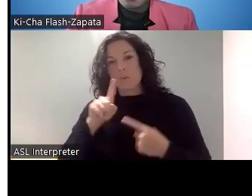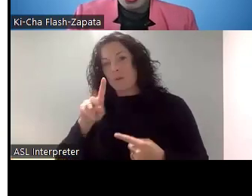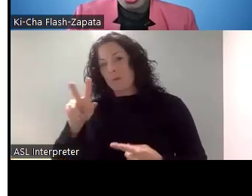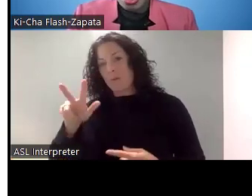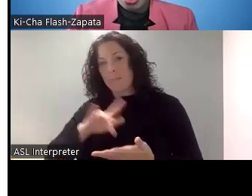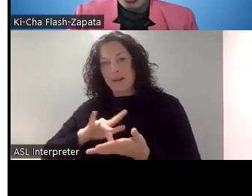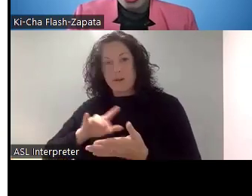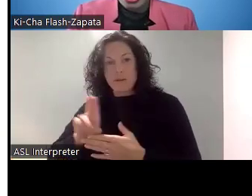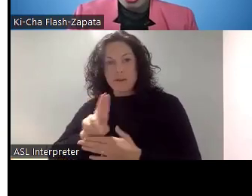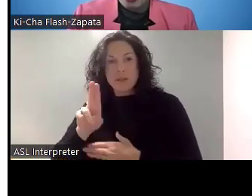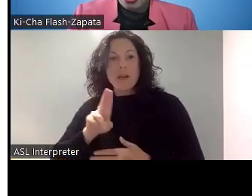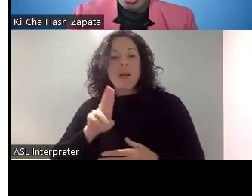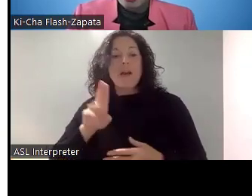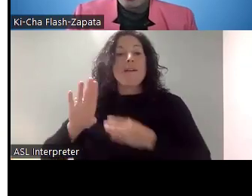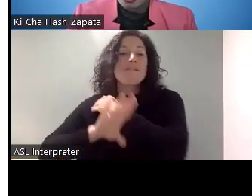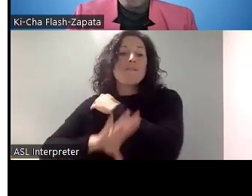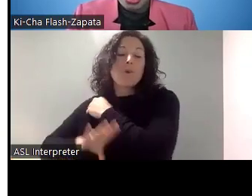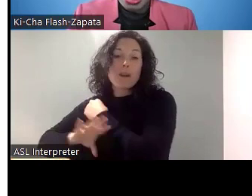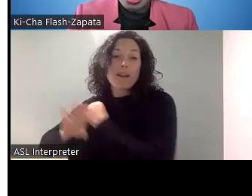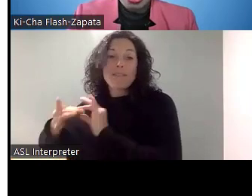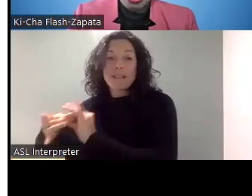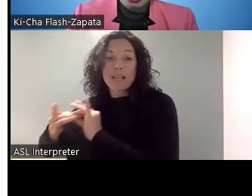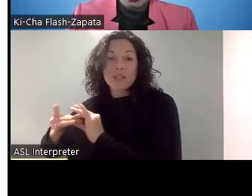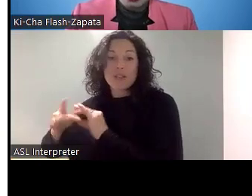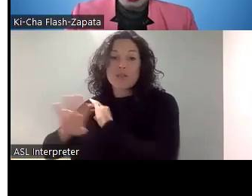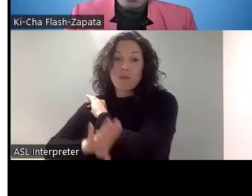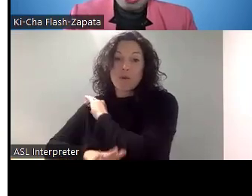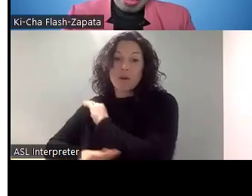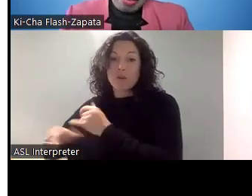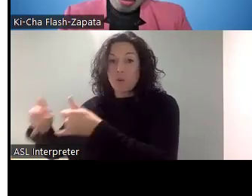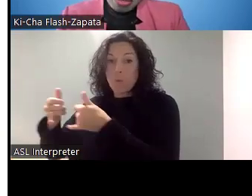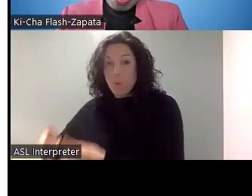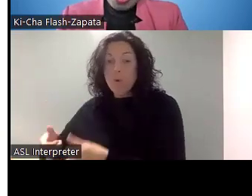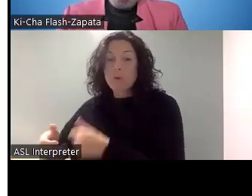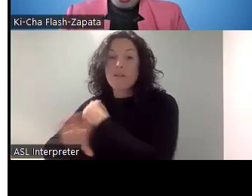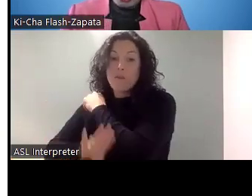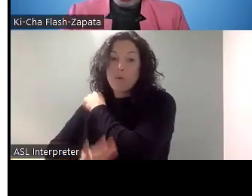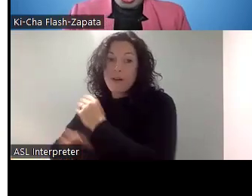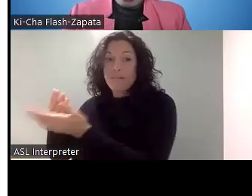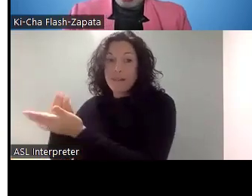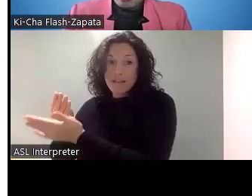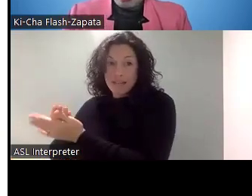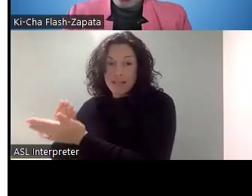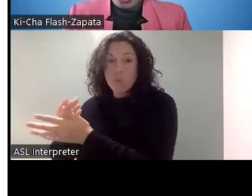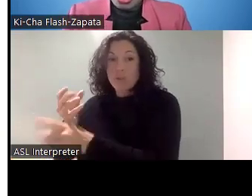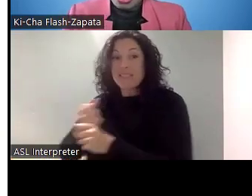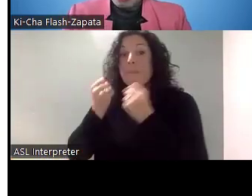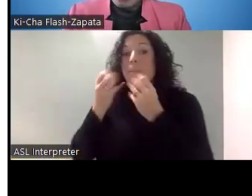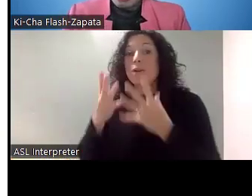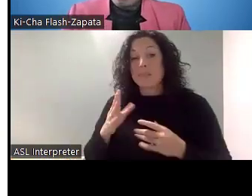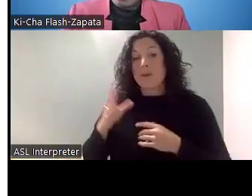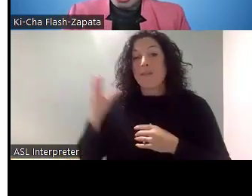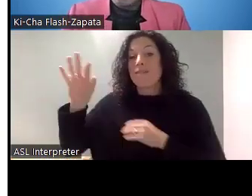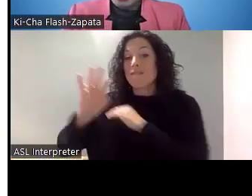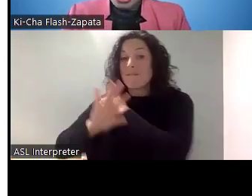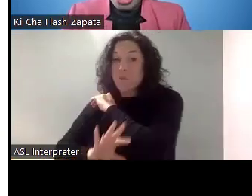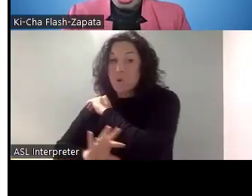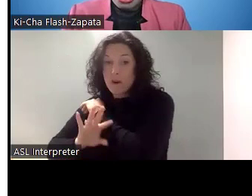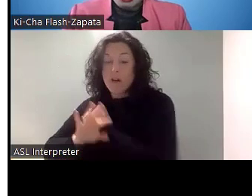foreign honor/awards, foreign funding. They received multiple foreign grants where Person D was listed as PI